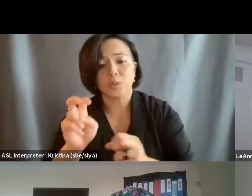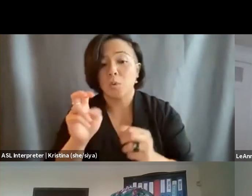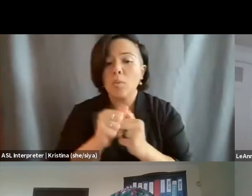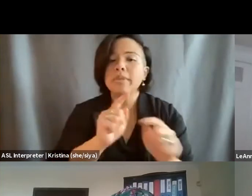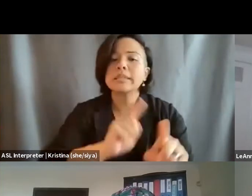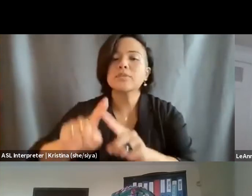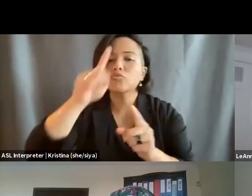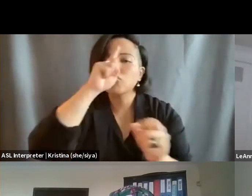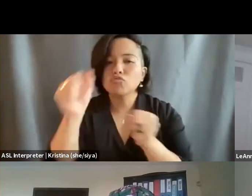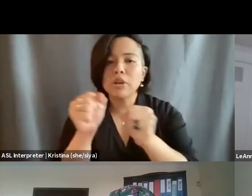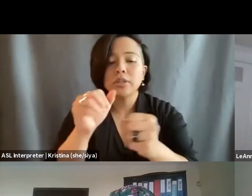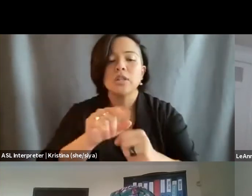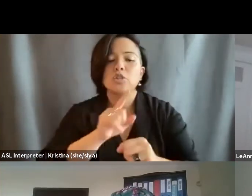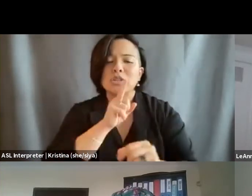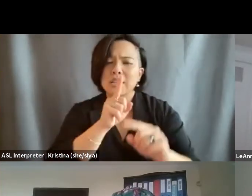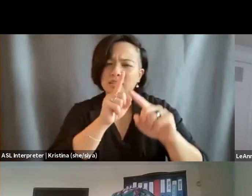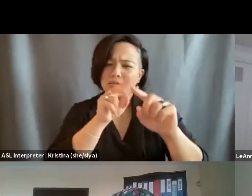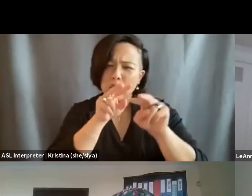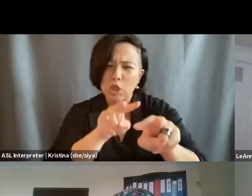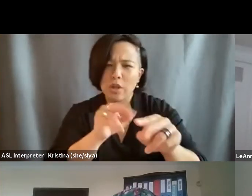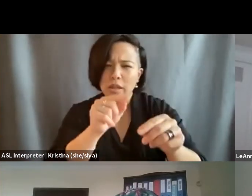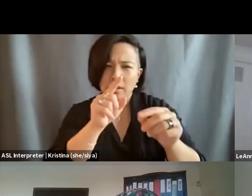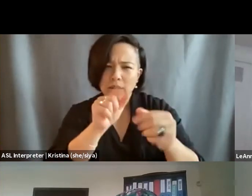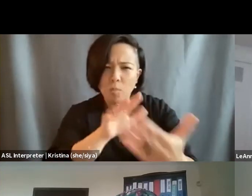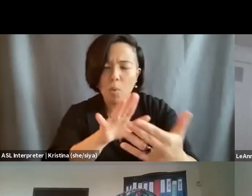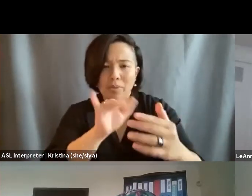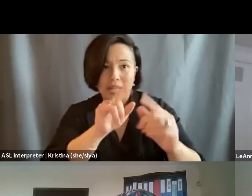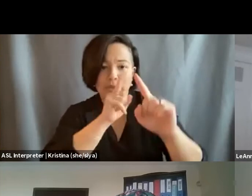that target the marginalized, especially, the girls at risk of dropping out.